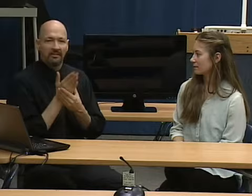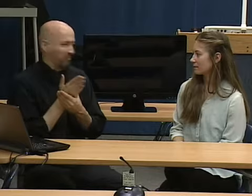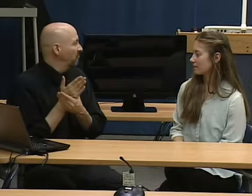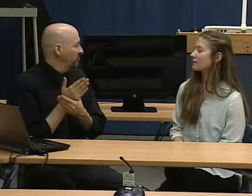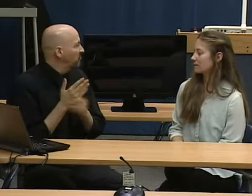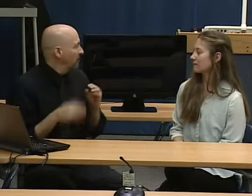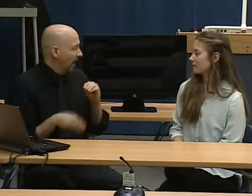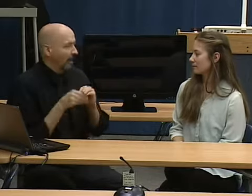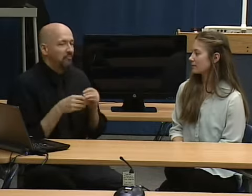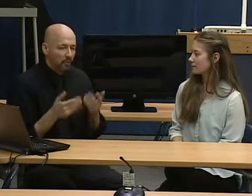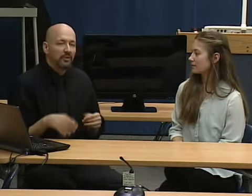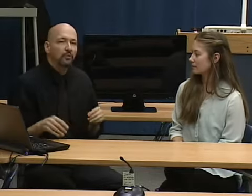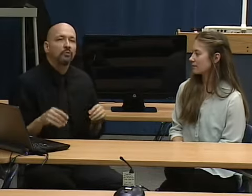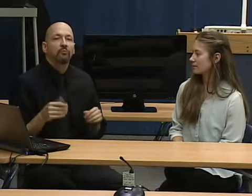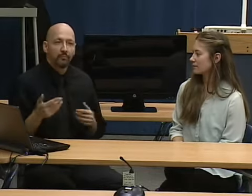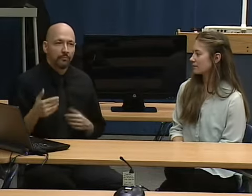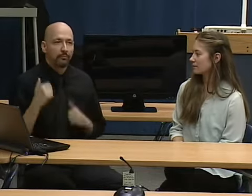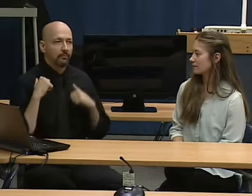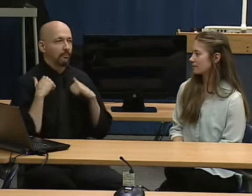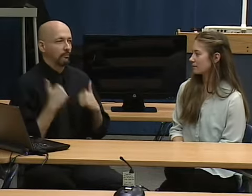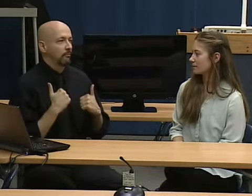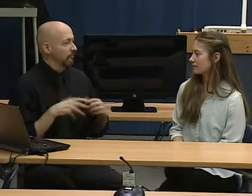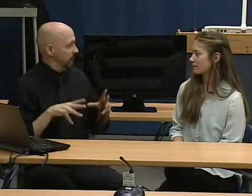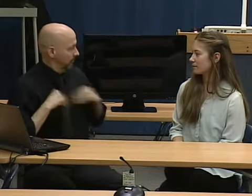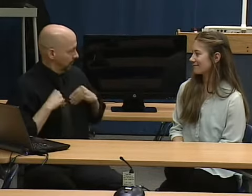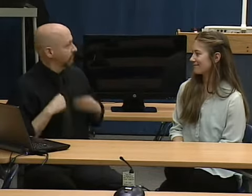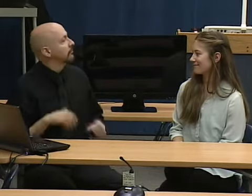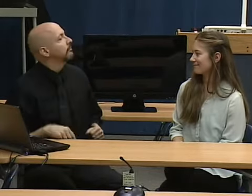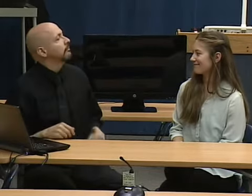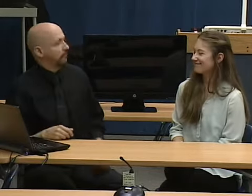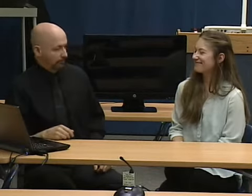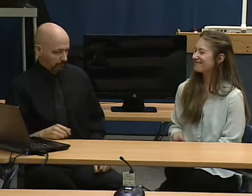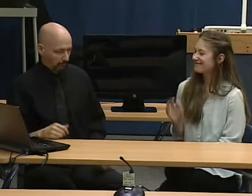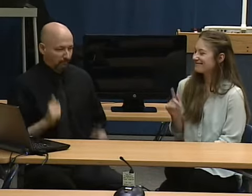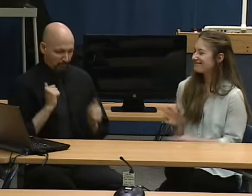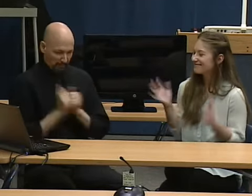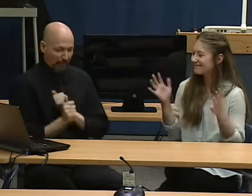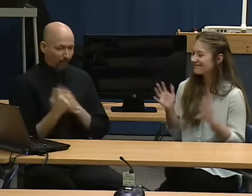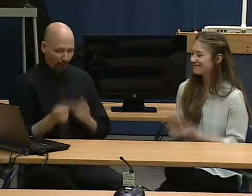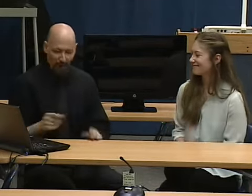there needs to be movement between them. It's added. Yup. Thumbs up. I accept it. You passed.